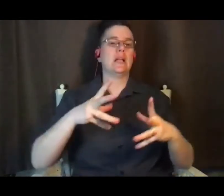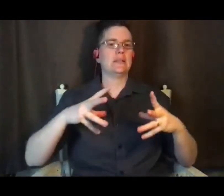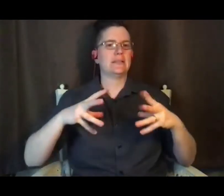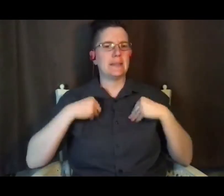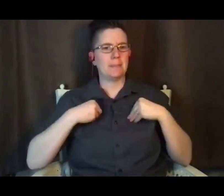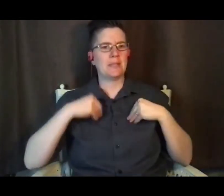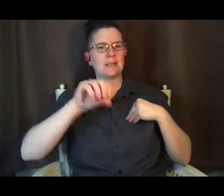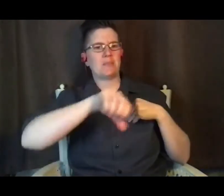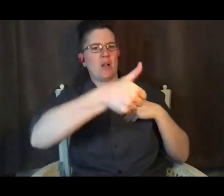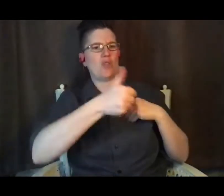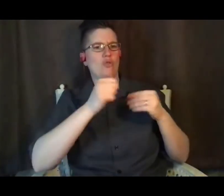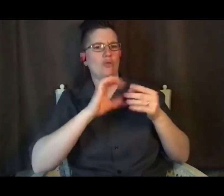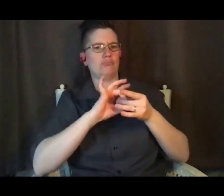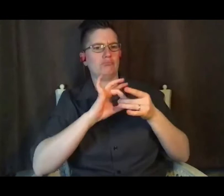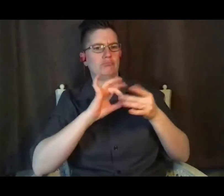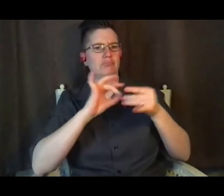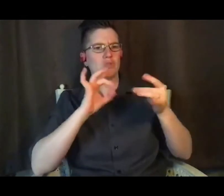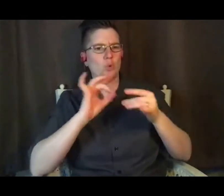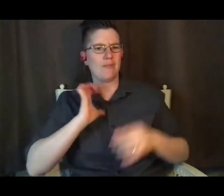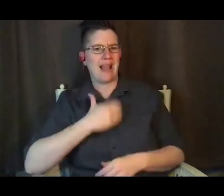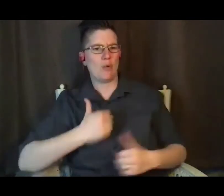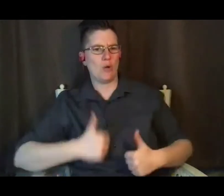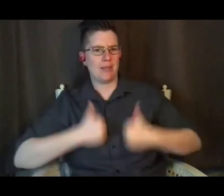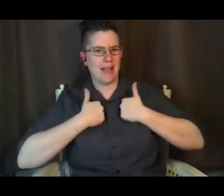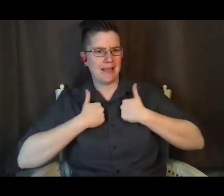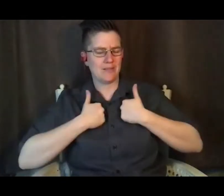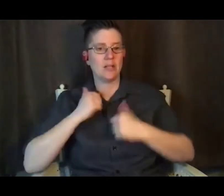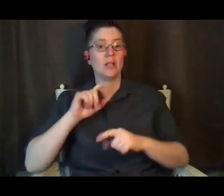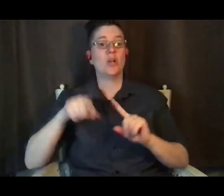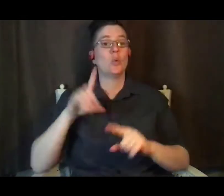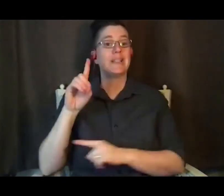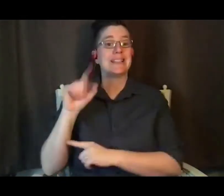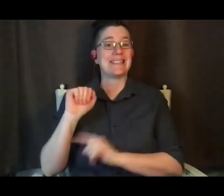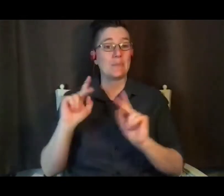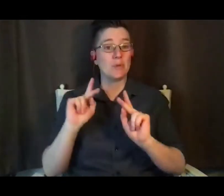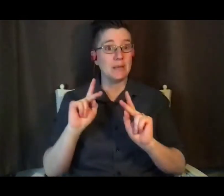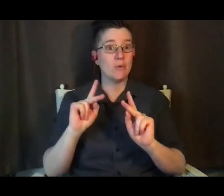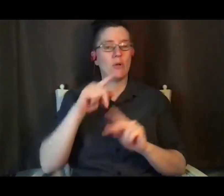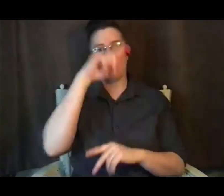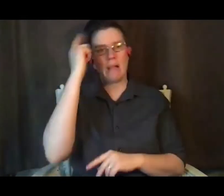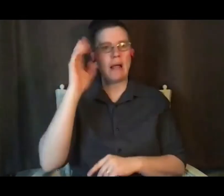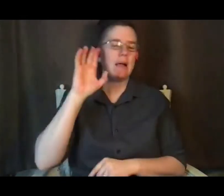disabled people especially black brown indigenous and asian disabled people queer and trans disabled